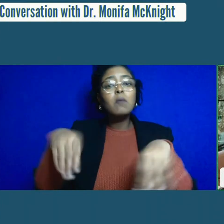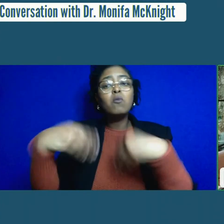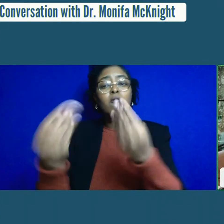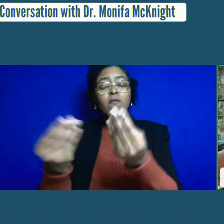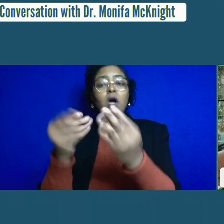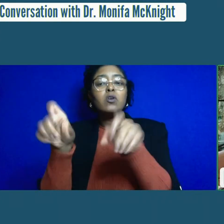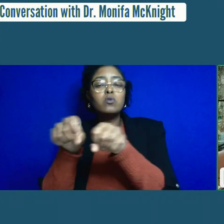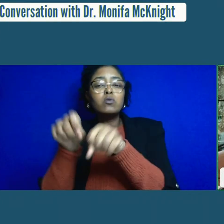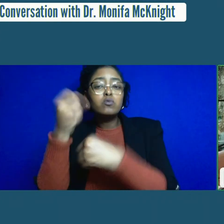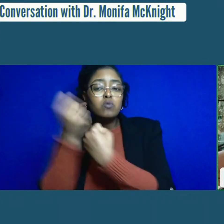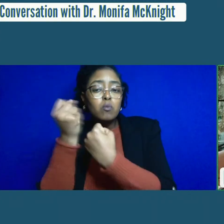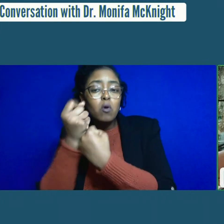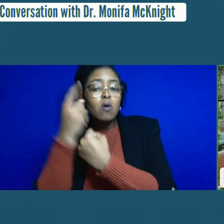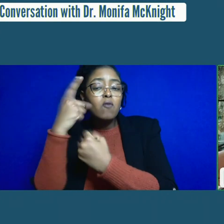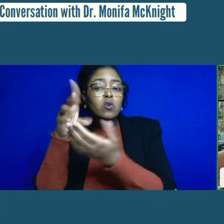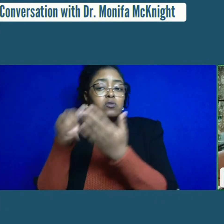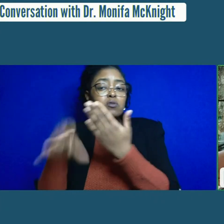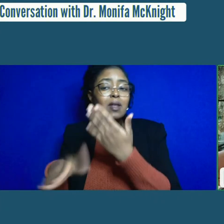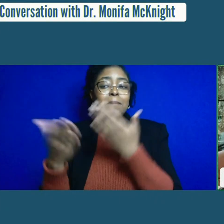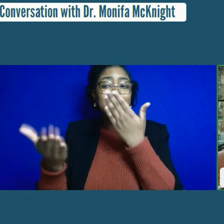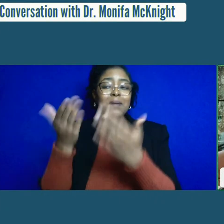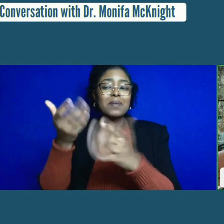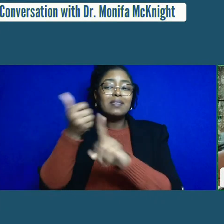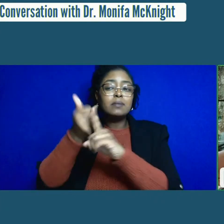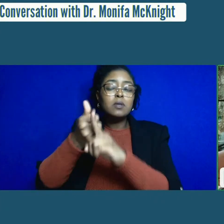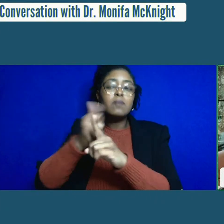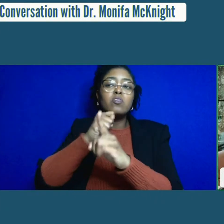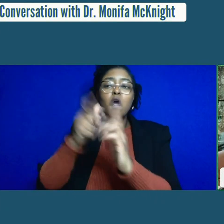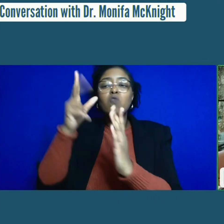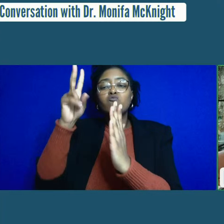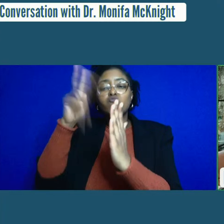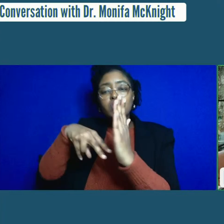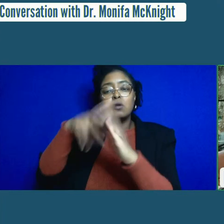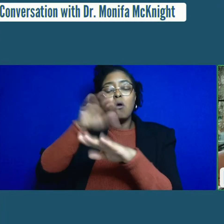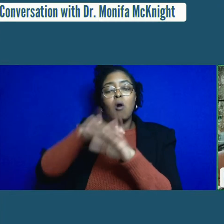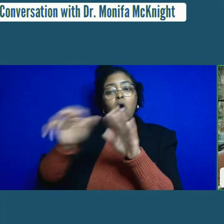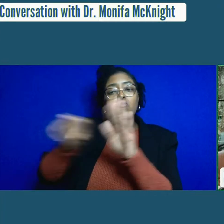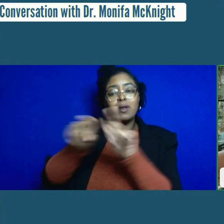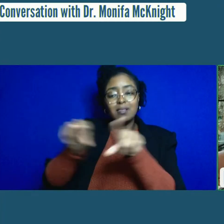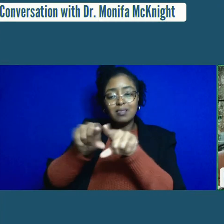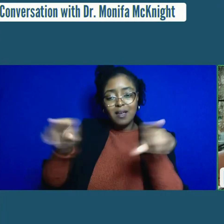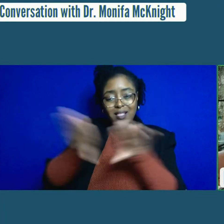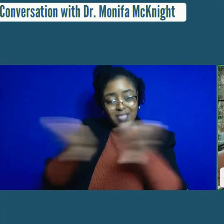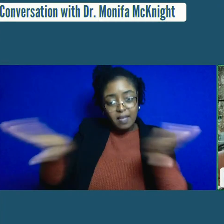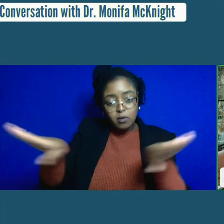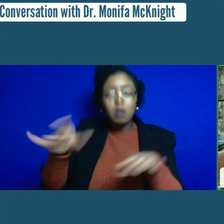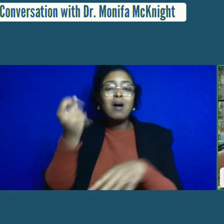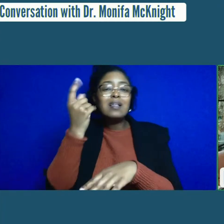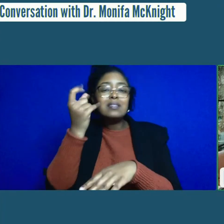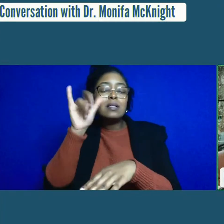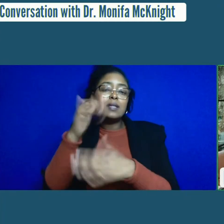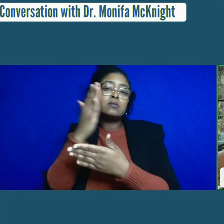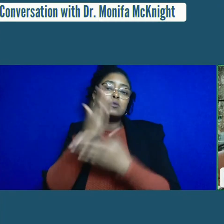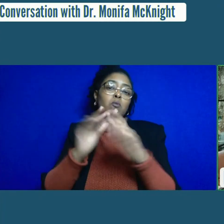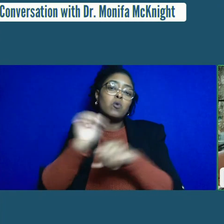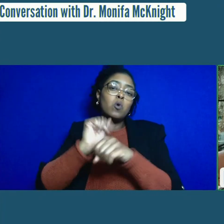grade levels standard and at the same time providing supports for students that may not be reading